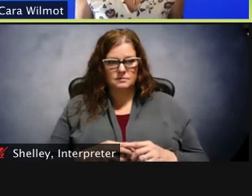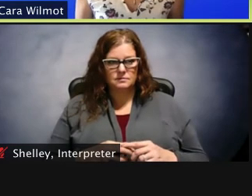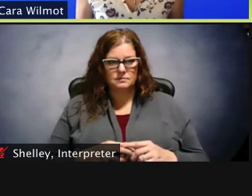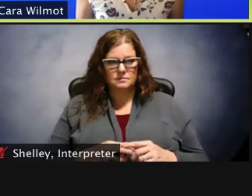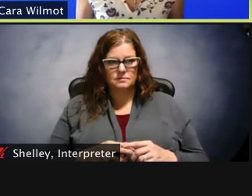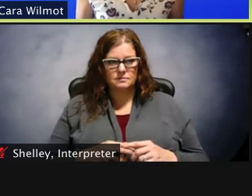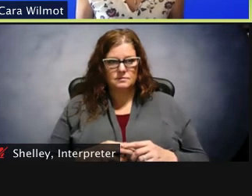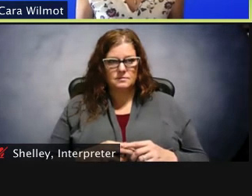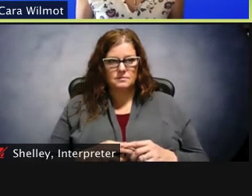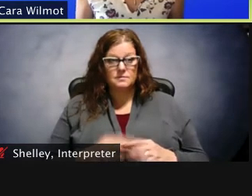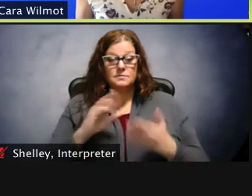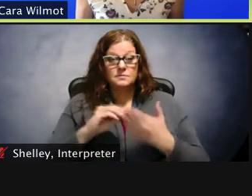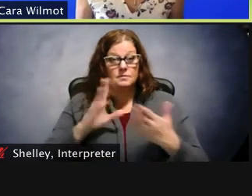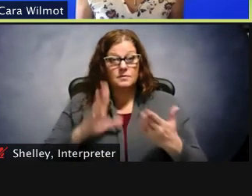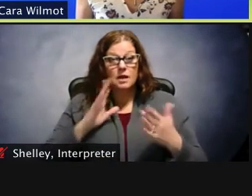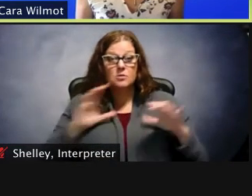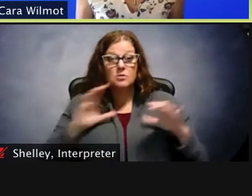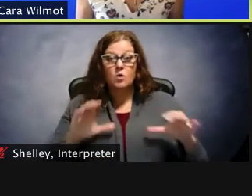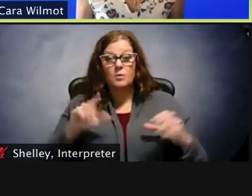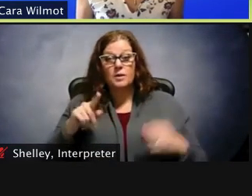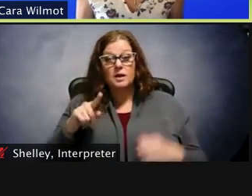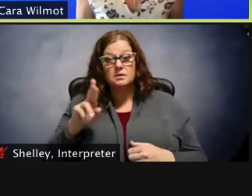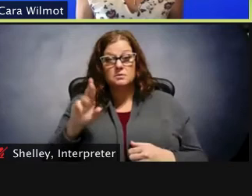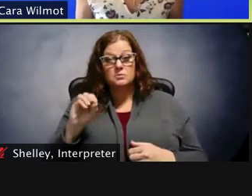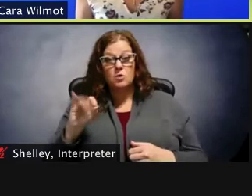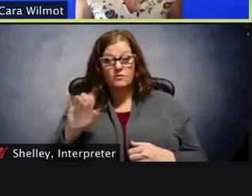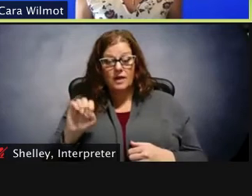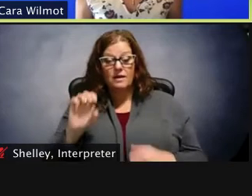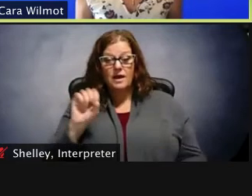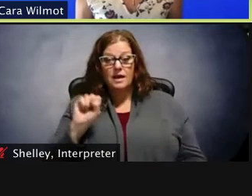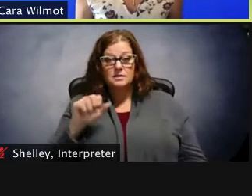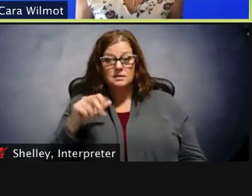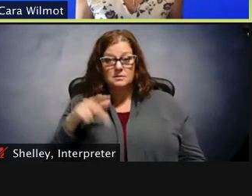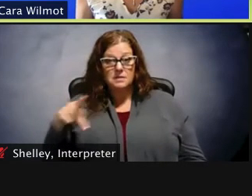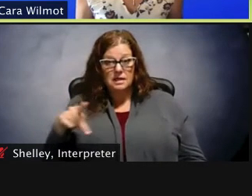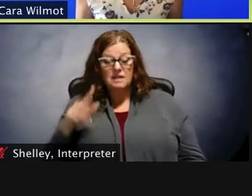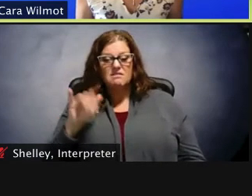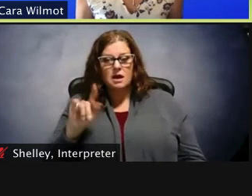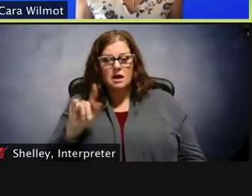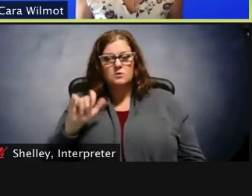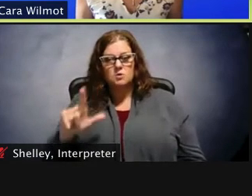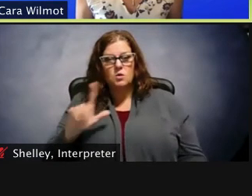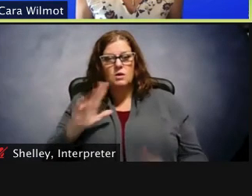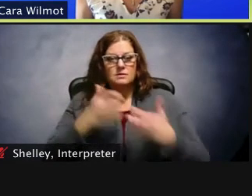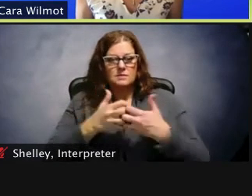The Student Performance Profile (SPP) is a tool adapted by Cheryl De Conde Johnson,